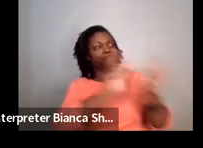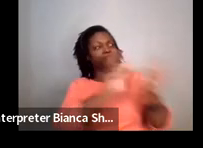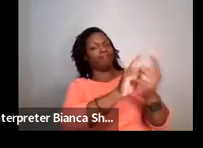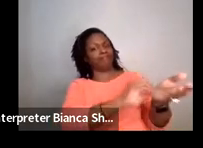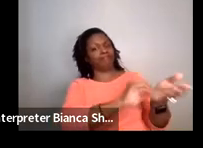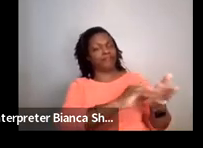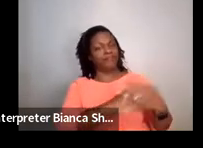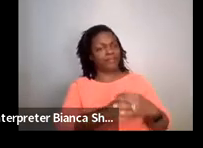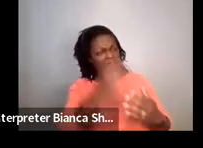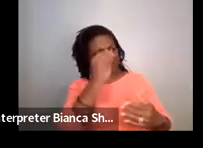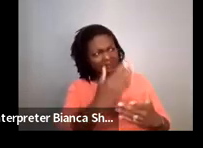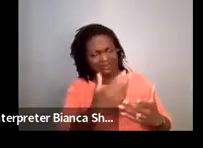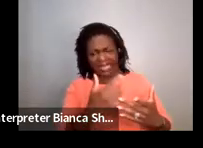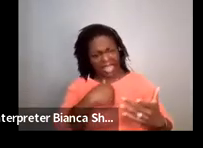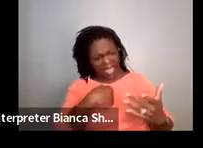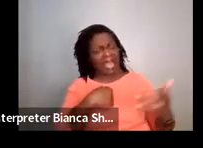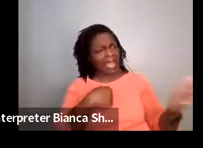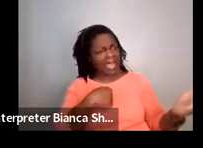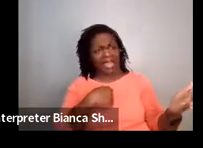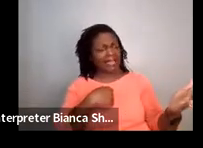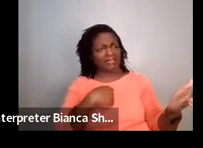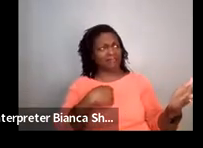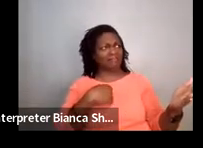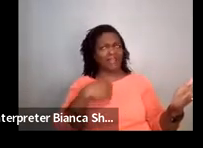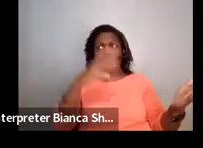I'm I didn't remember I came out of the one more couldn't tell my call.